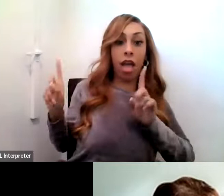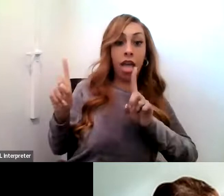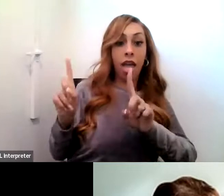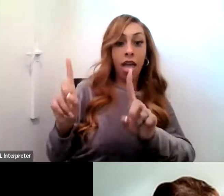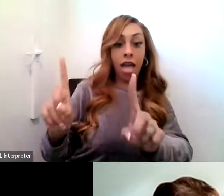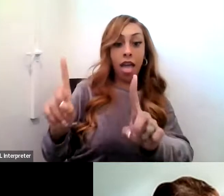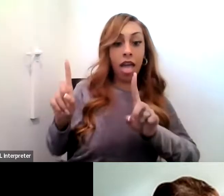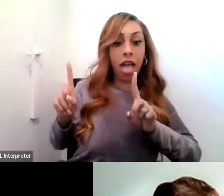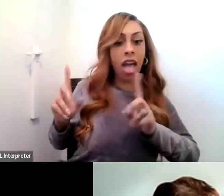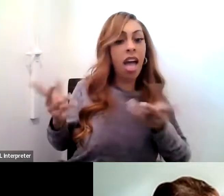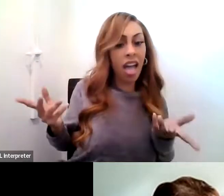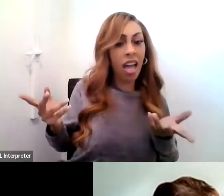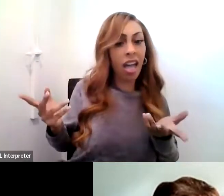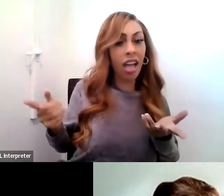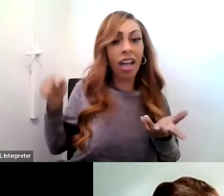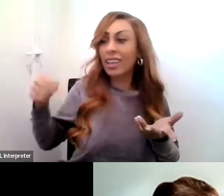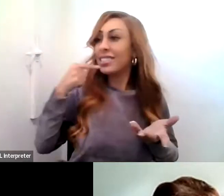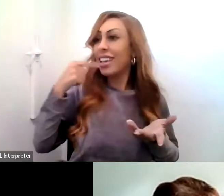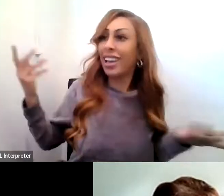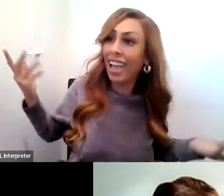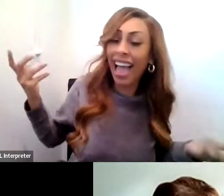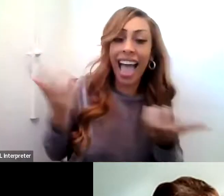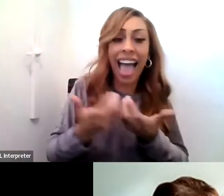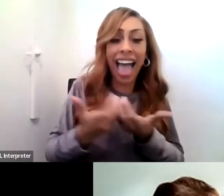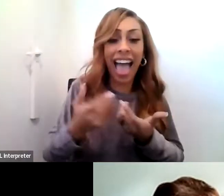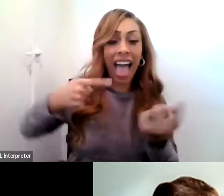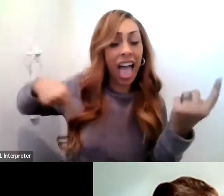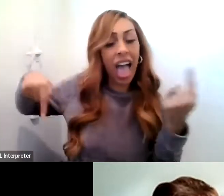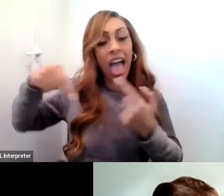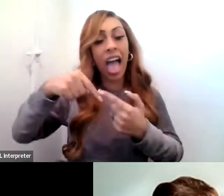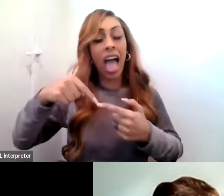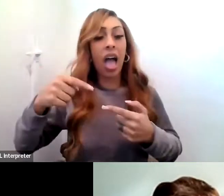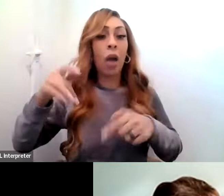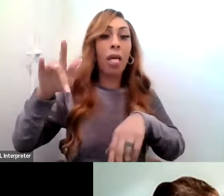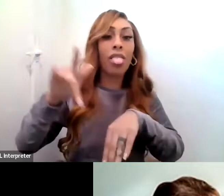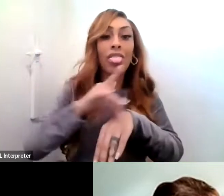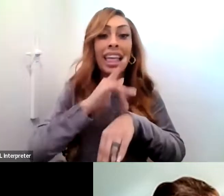So I think there's something there about saying, how can we turn this theoretical access provision